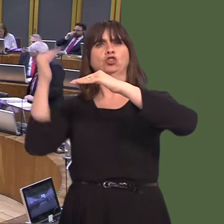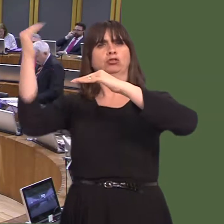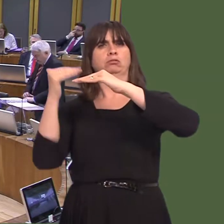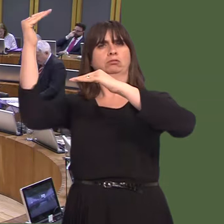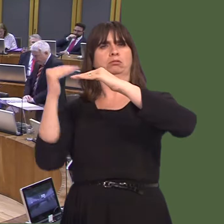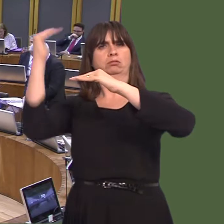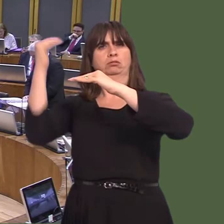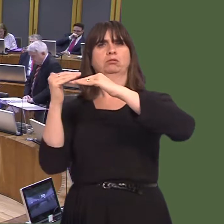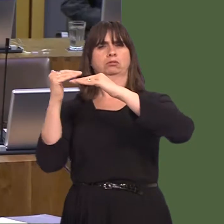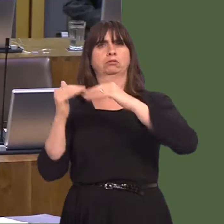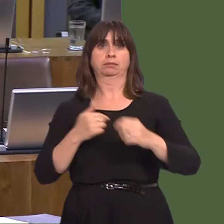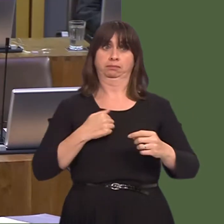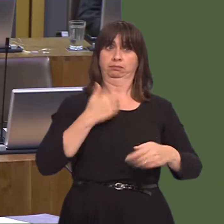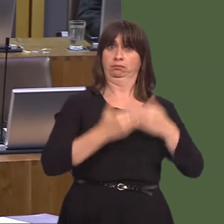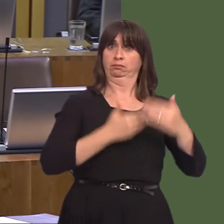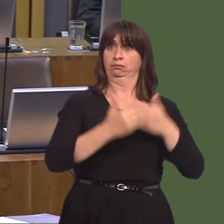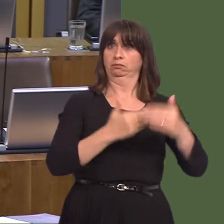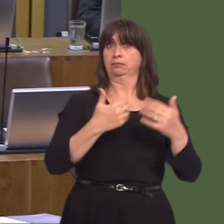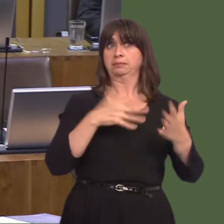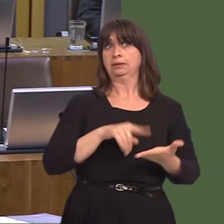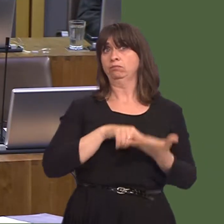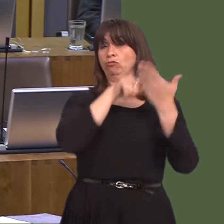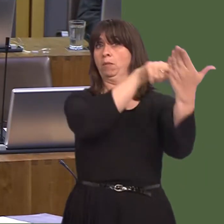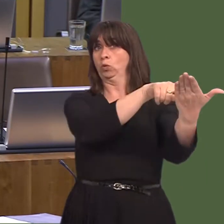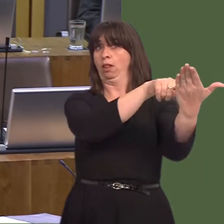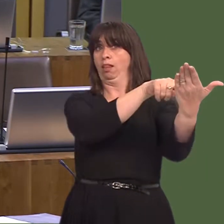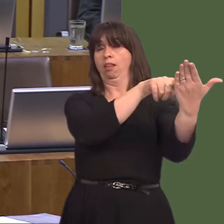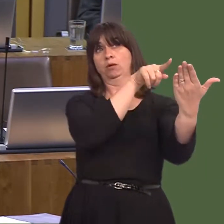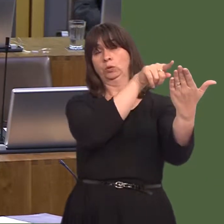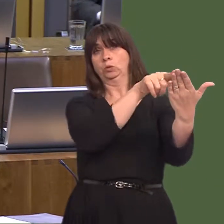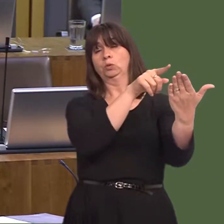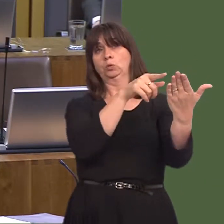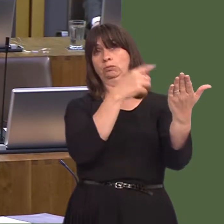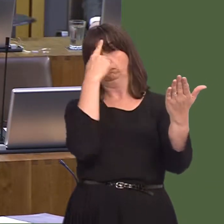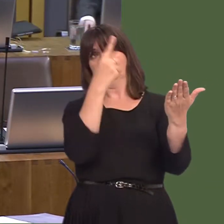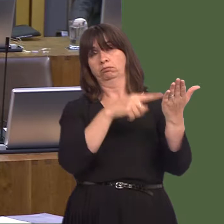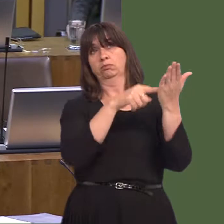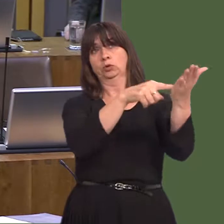of the real living wage. A proposal has now been submitted to both recognised unionsóthe GMB and Uniteóthat